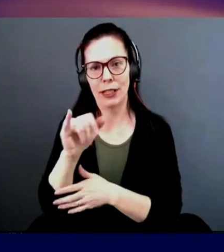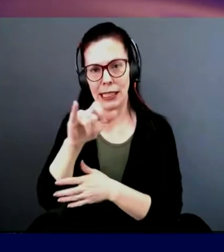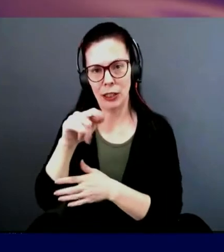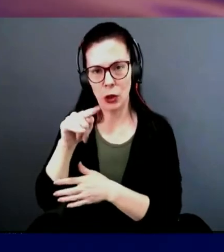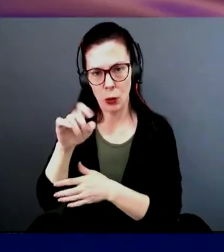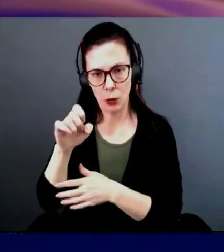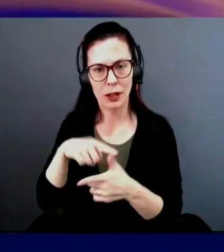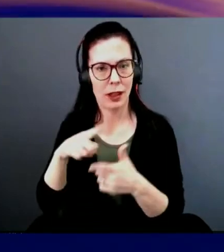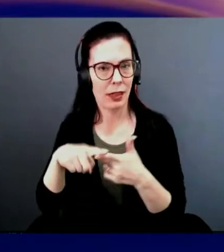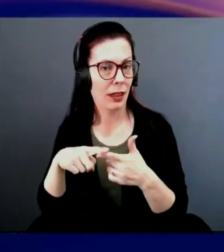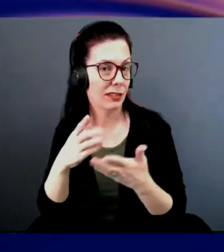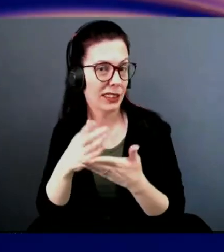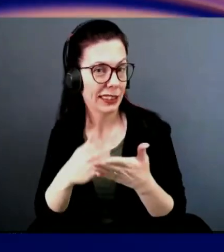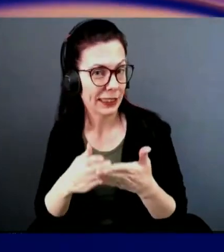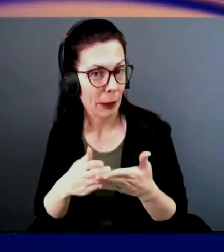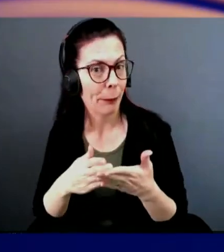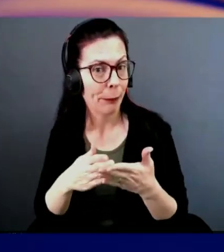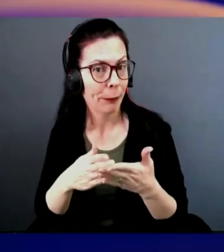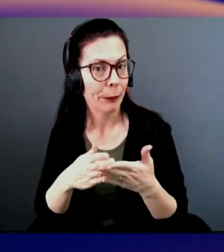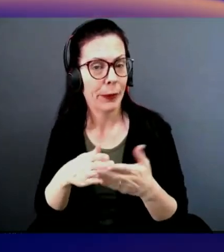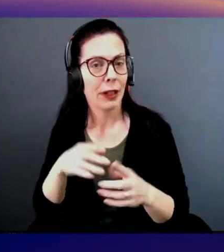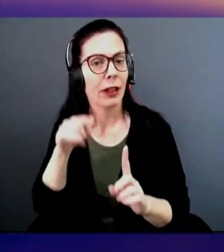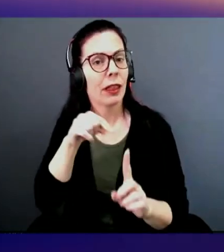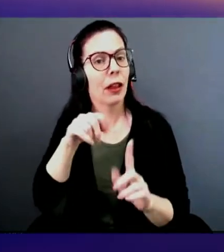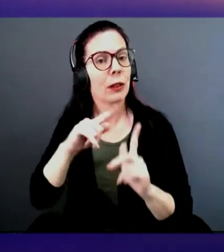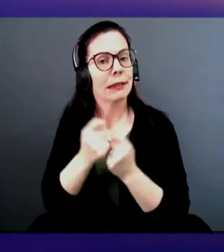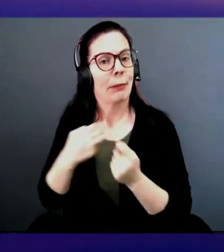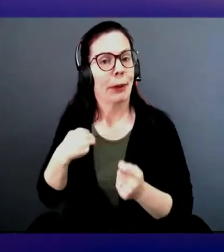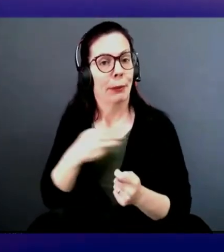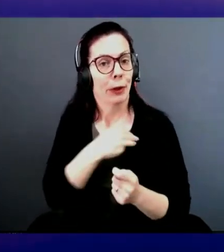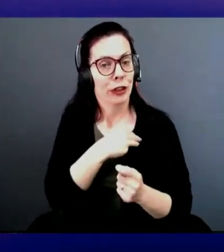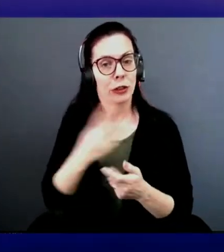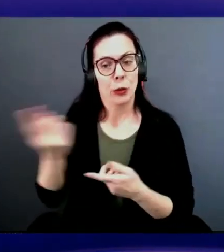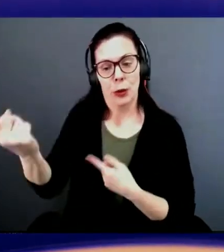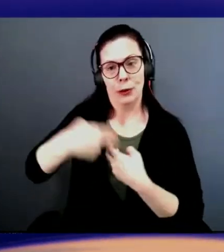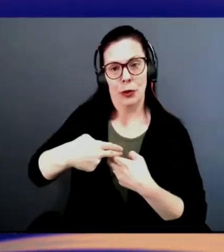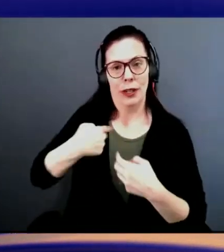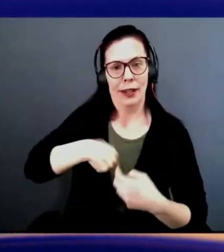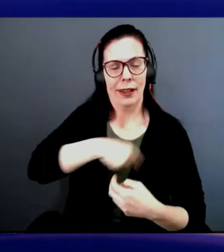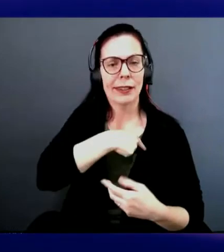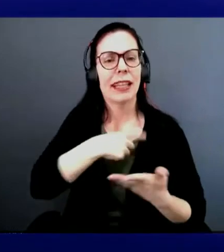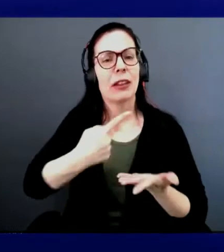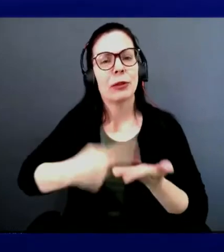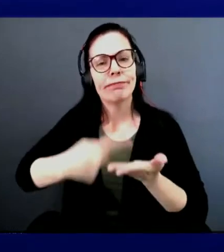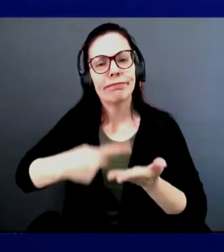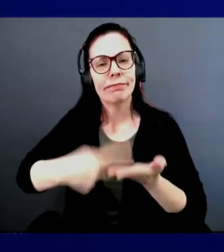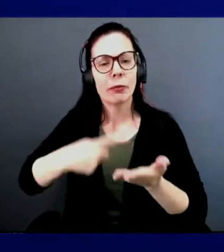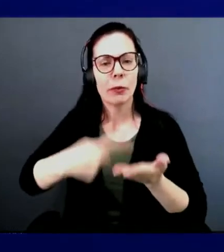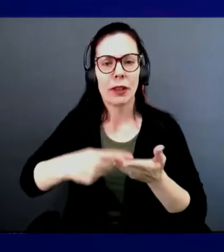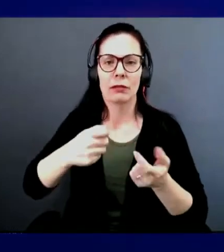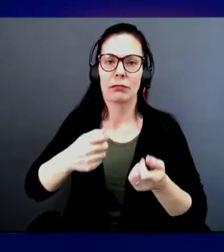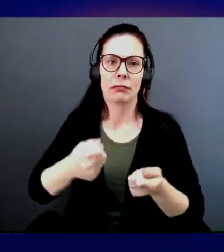some of the team members and they're gonna be exploring and talking about everything that is being released